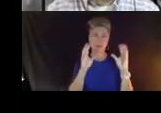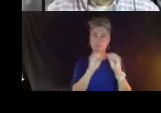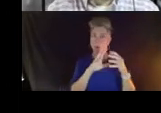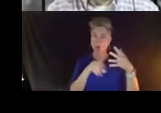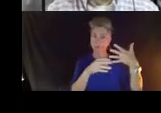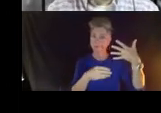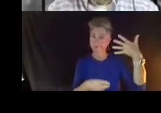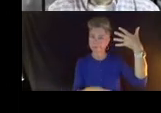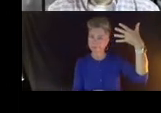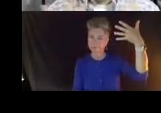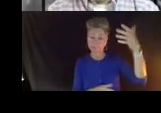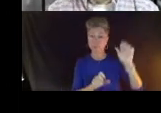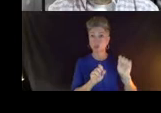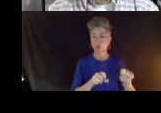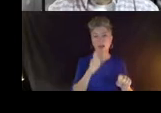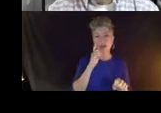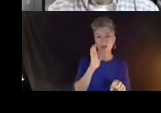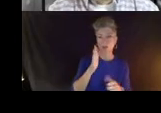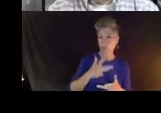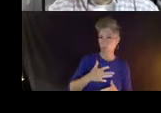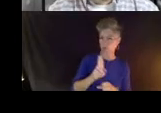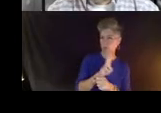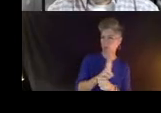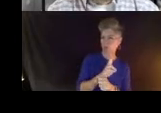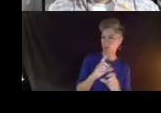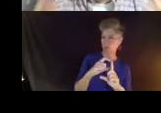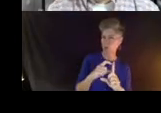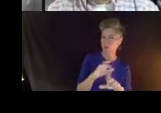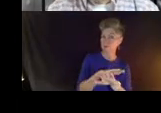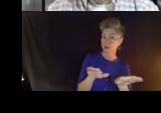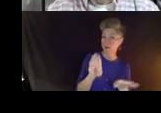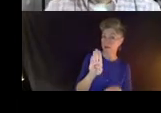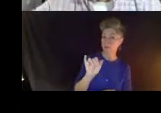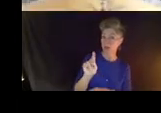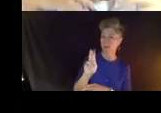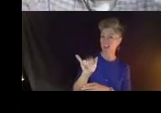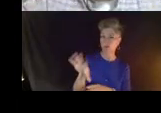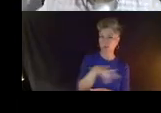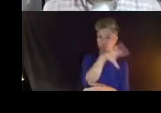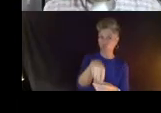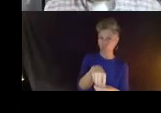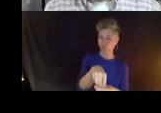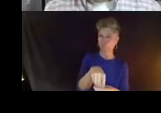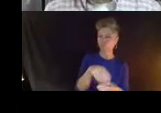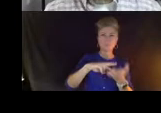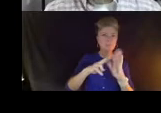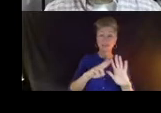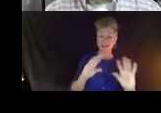I think we're gonna probably use the word nonbinary as kind of a catchall to mean all of those words and many, many more.